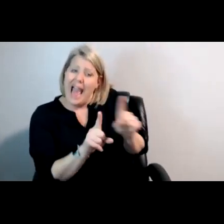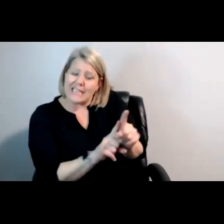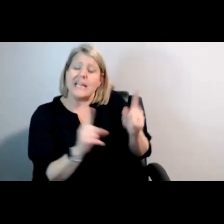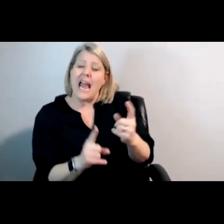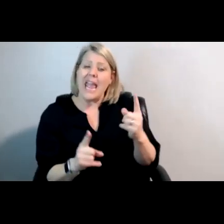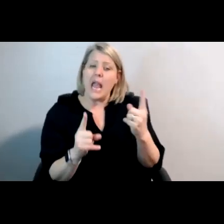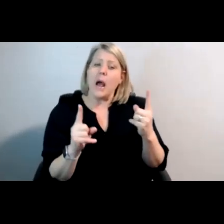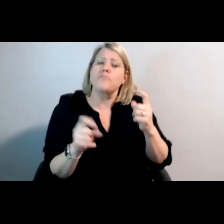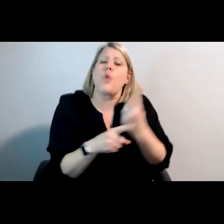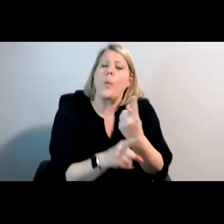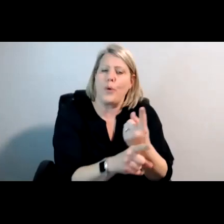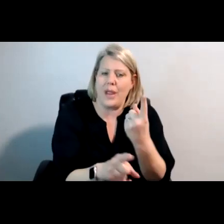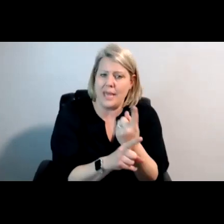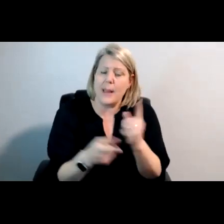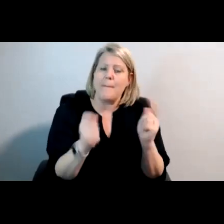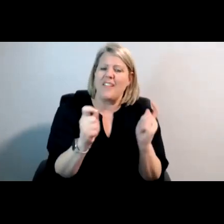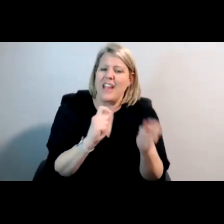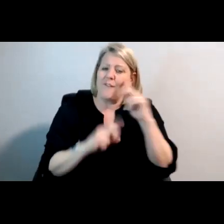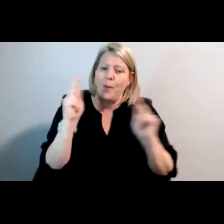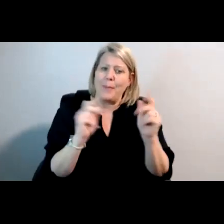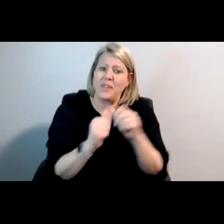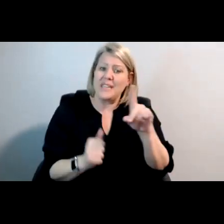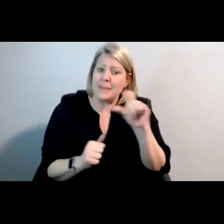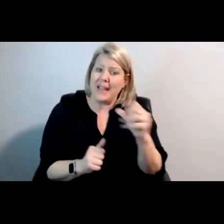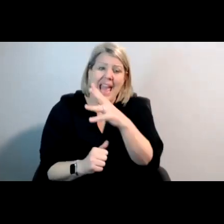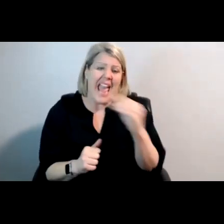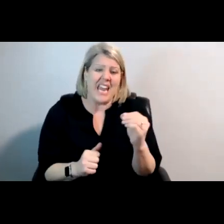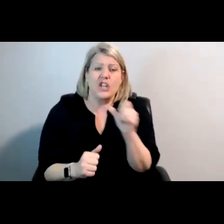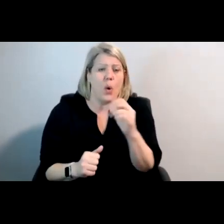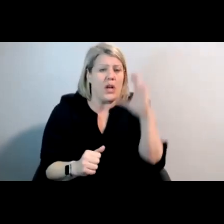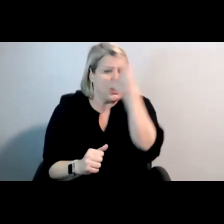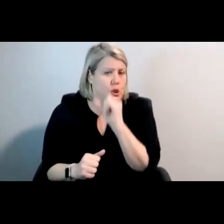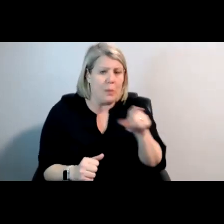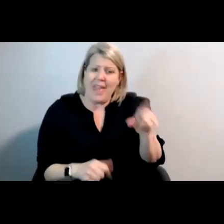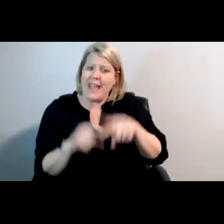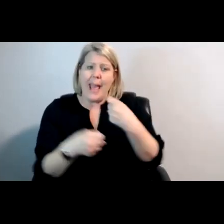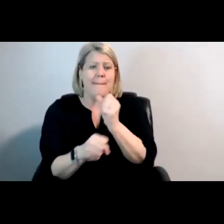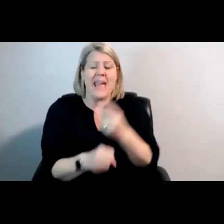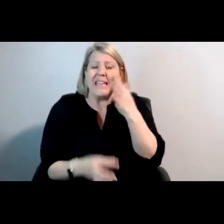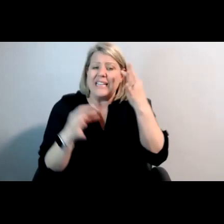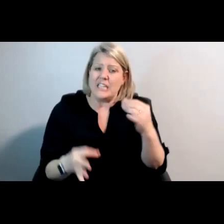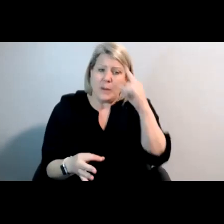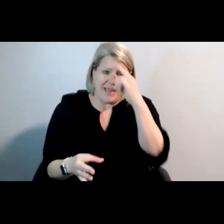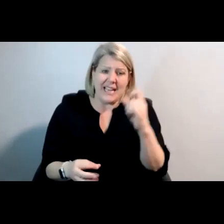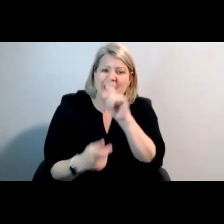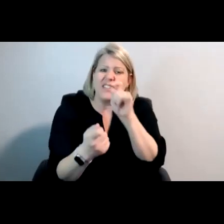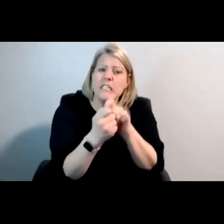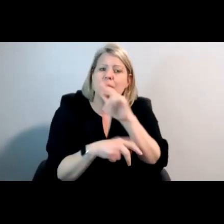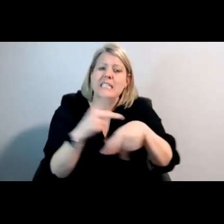and making assumptions that people with disabilities can't make decisions solely because of a certain kind of diagnosis can be discrimination